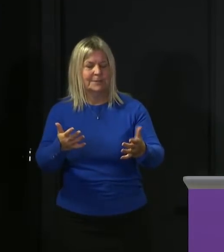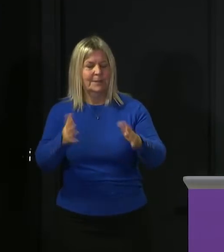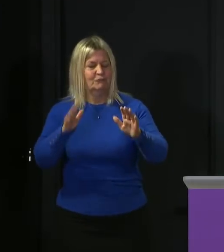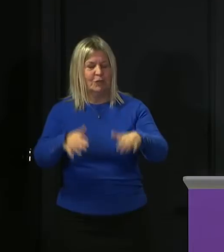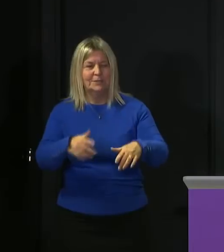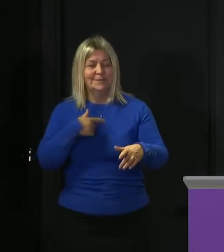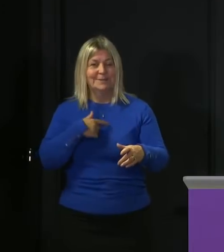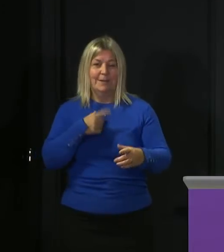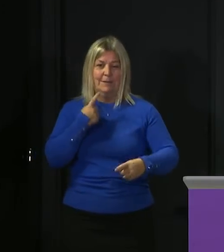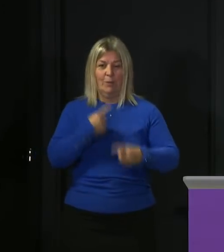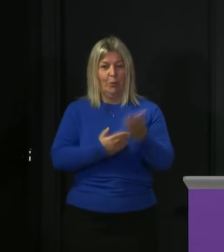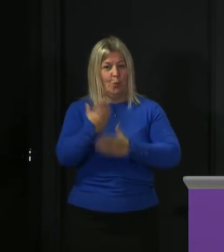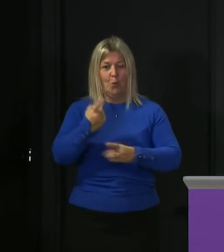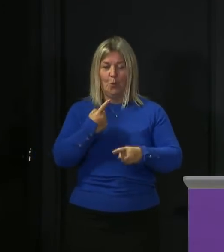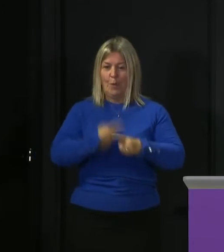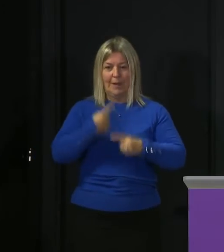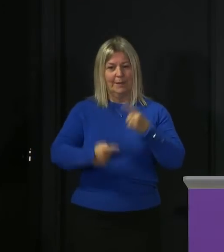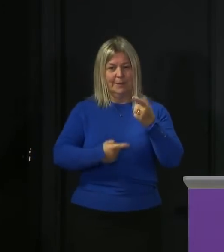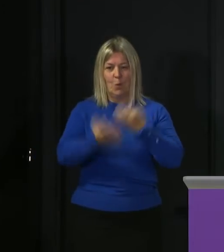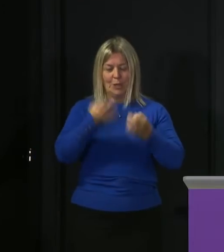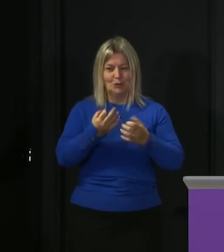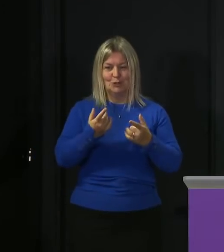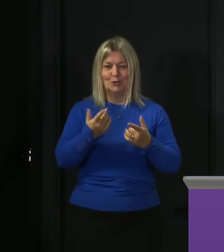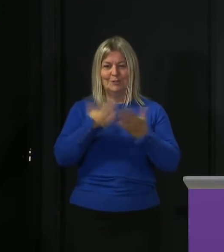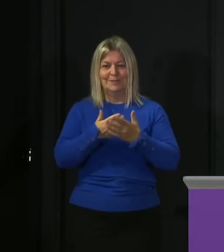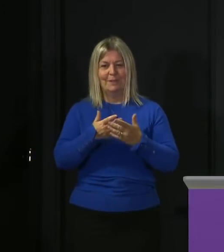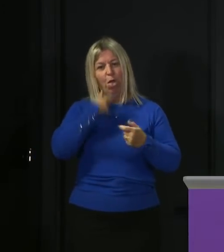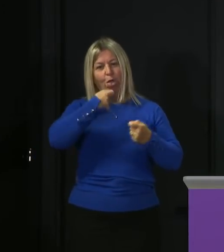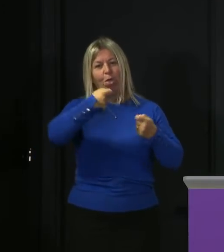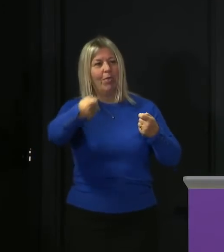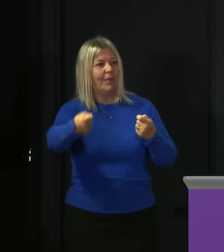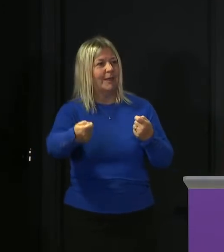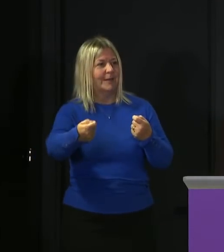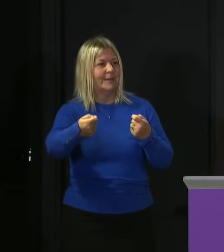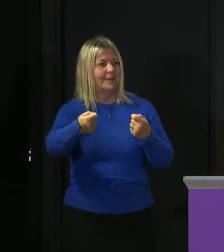to answer that last one, so we'll try and pick up our pace again. Tom Eden from PA.